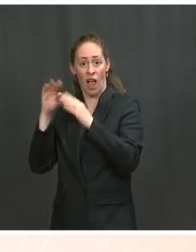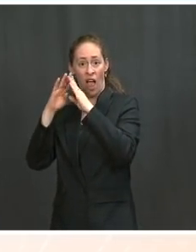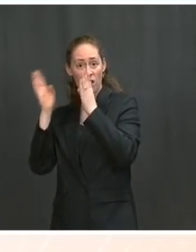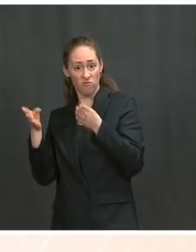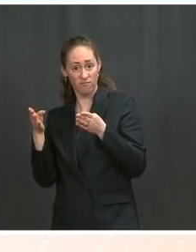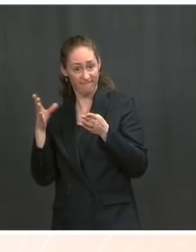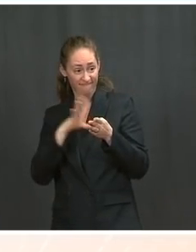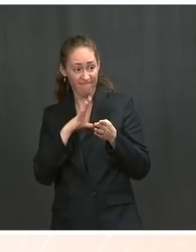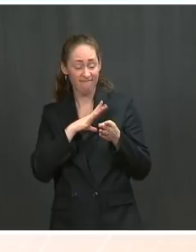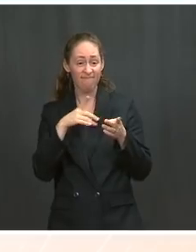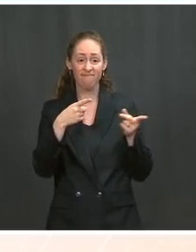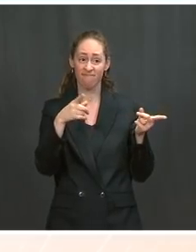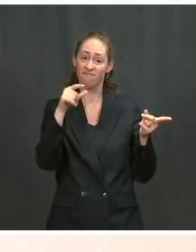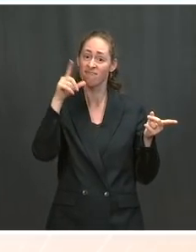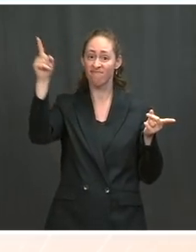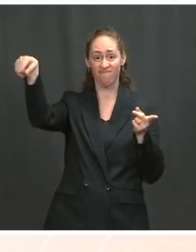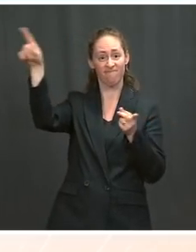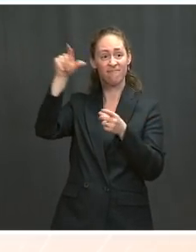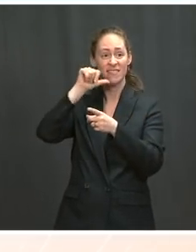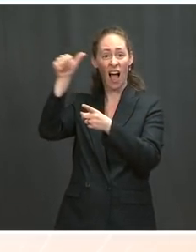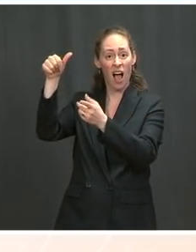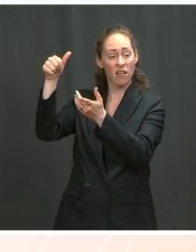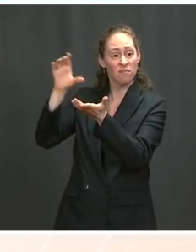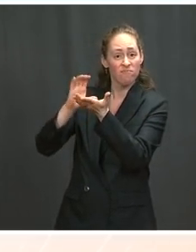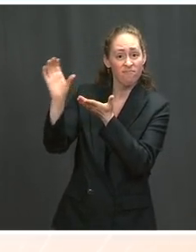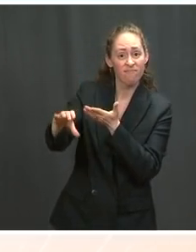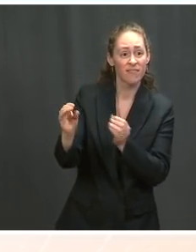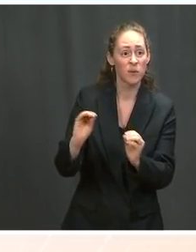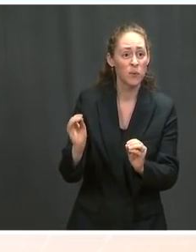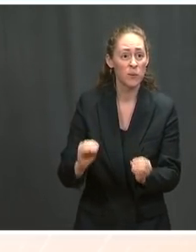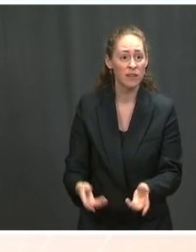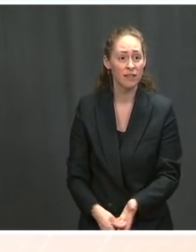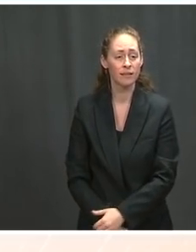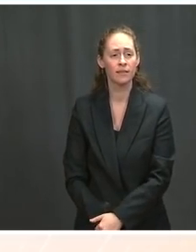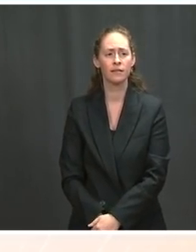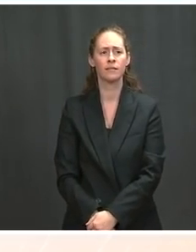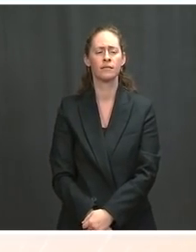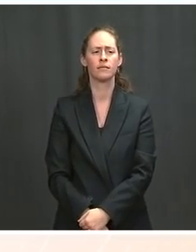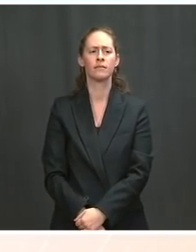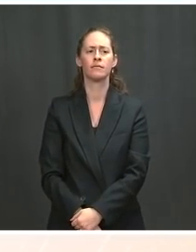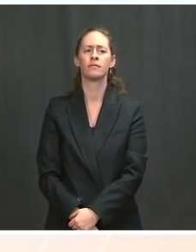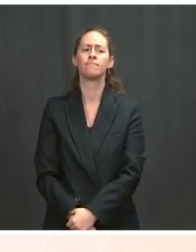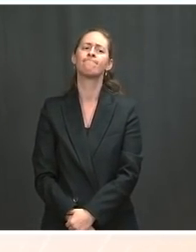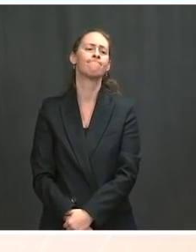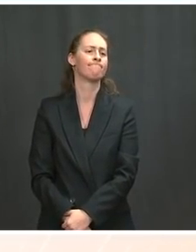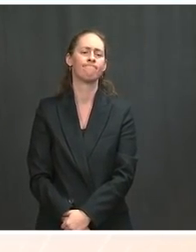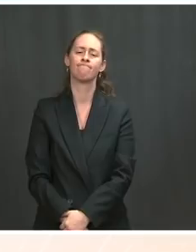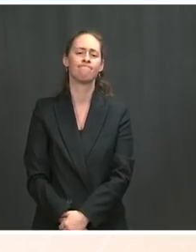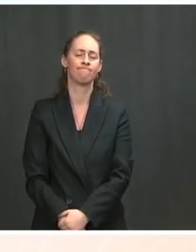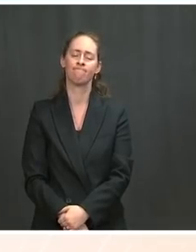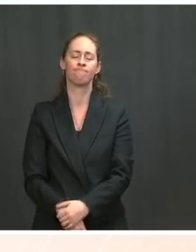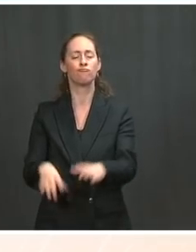because he thinks that's what we should do. We're going to have a discussion -- he'll have a discussion with Senator Capito,